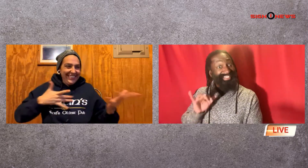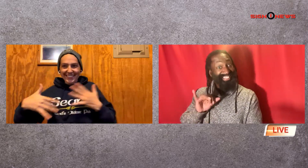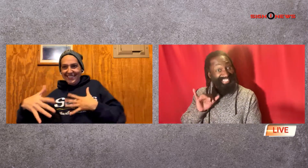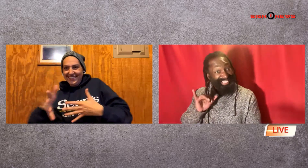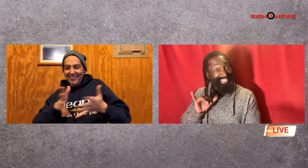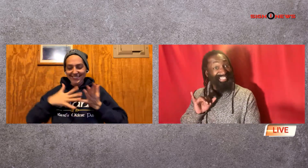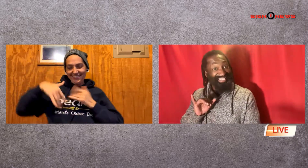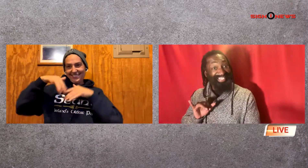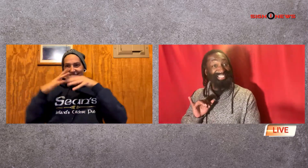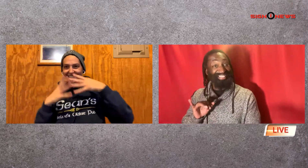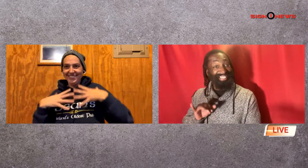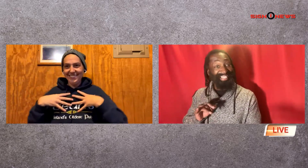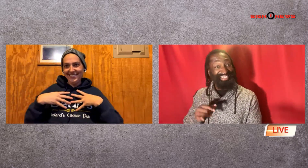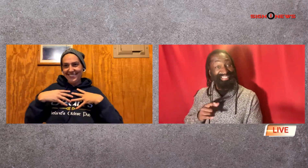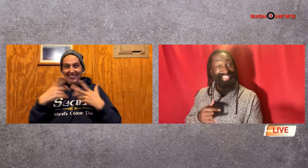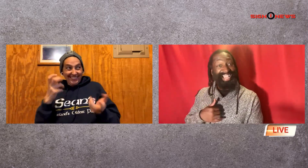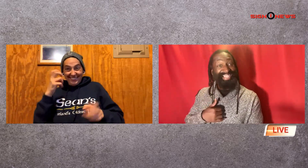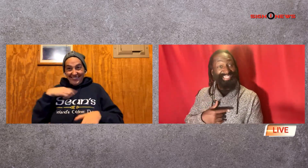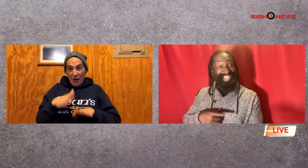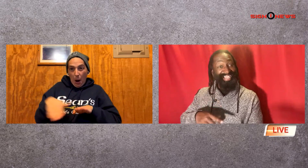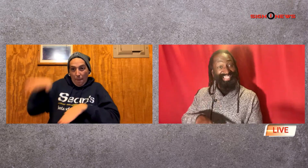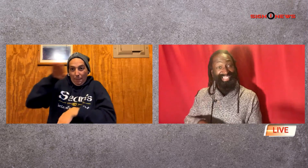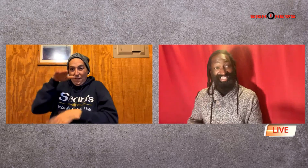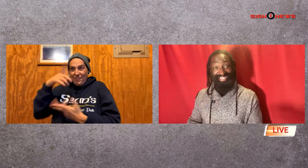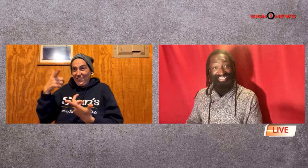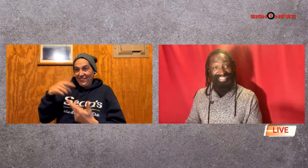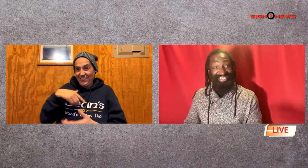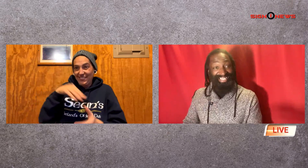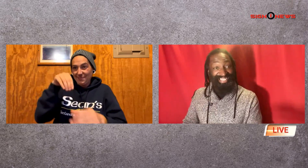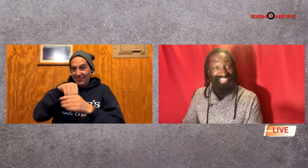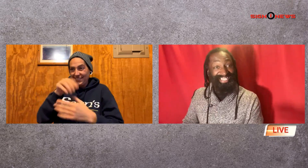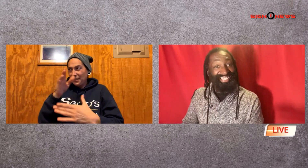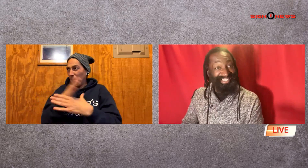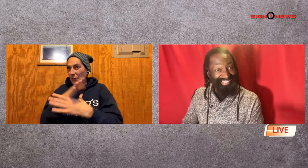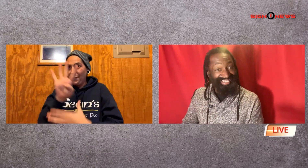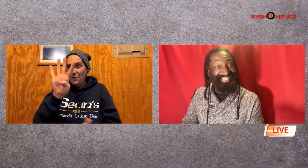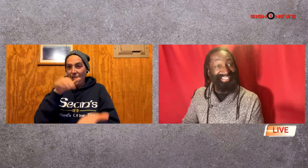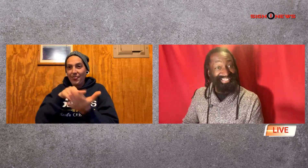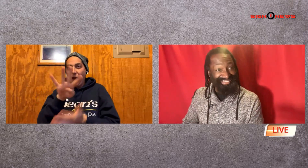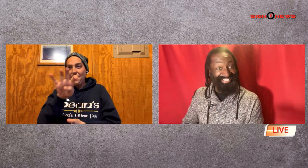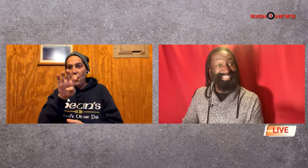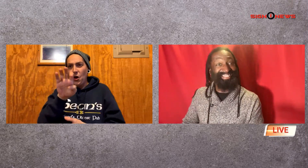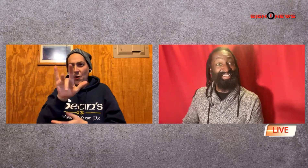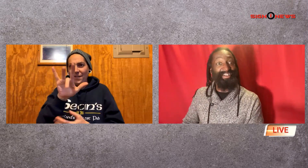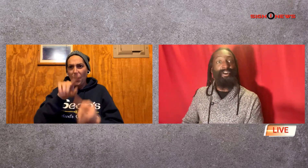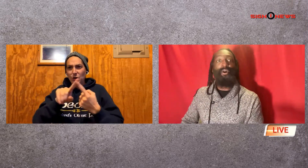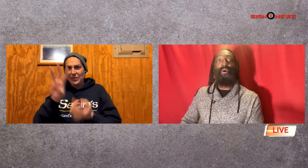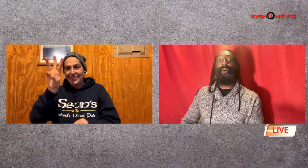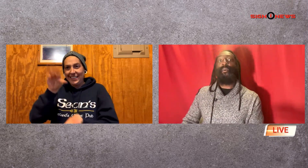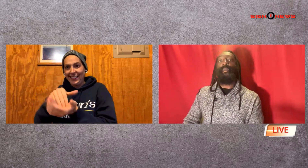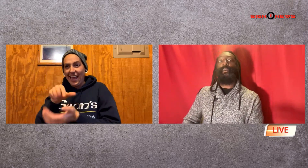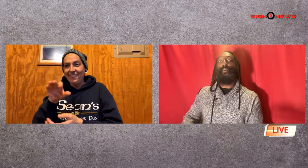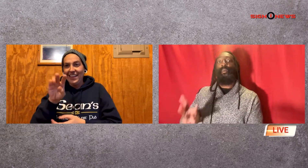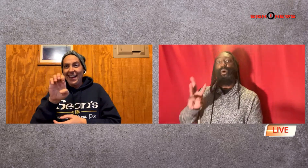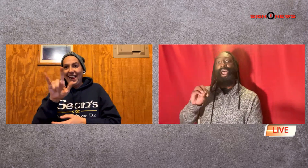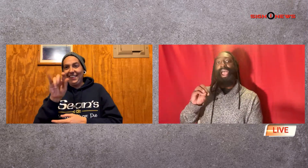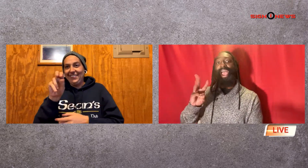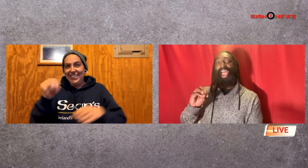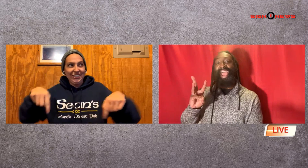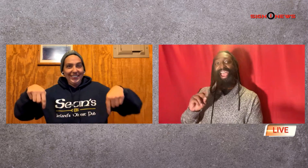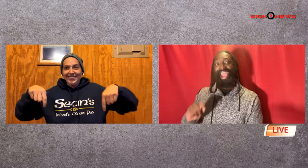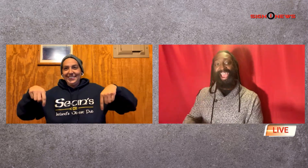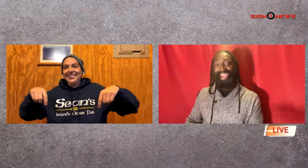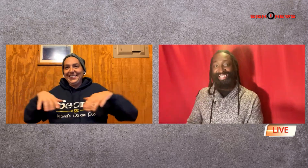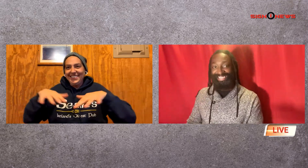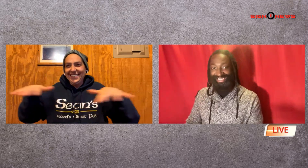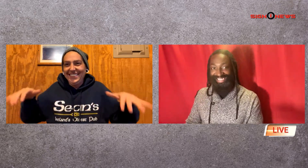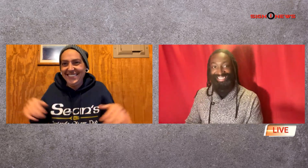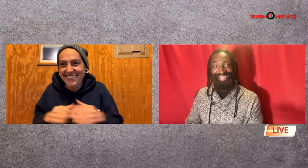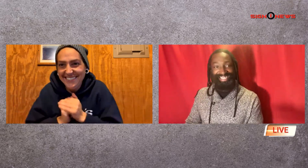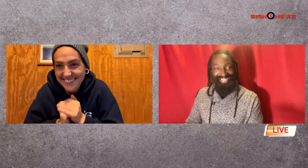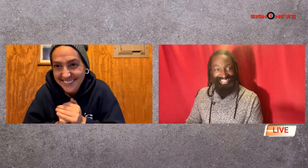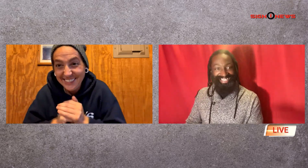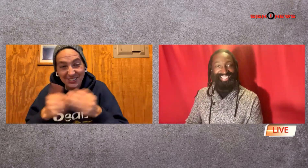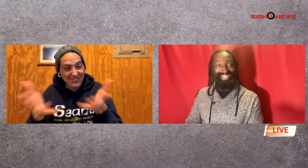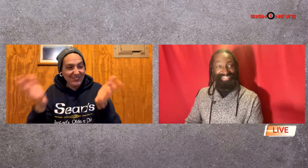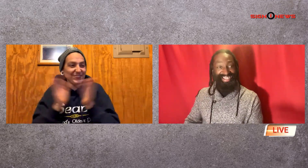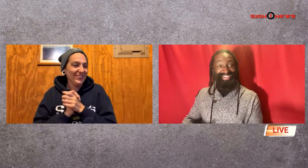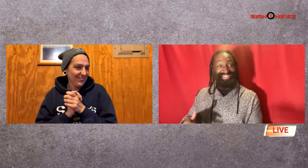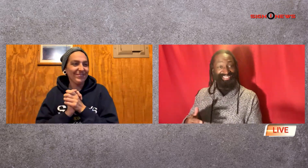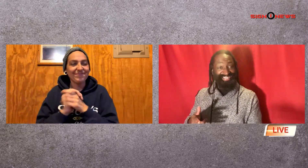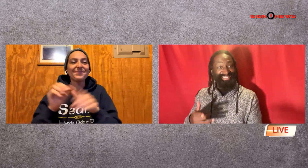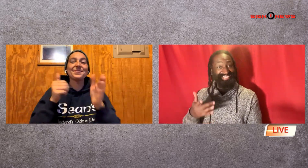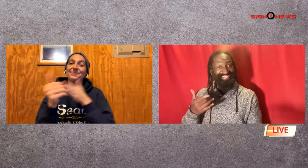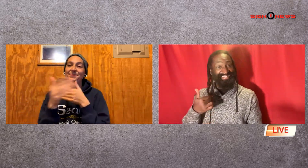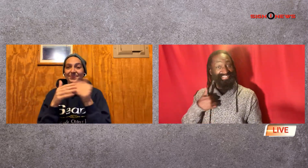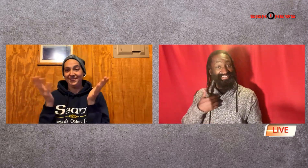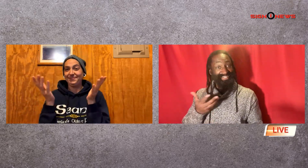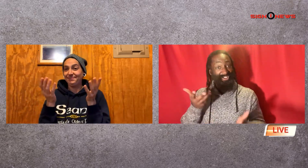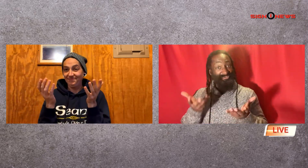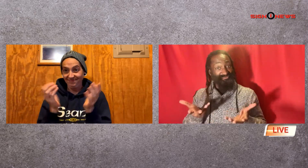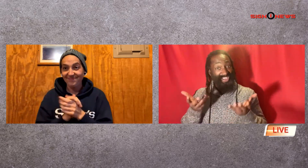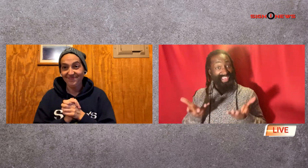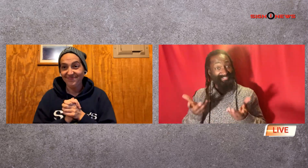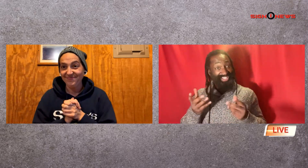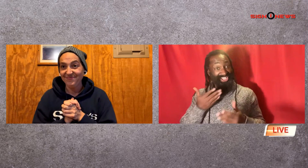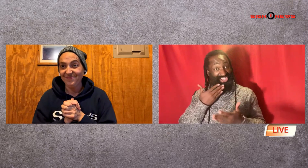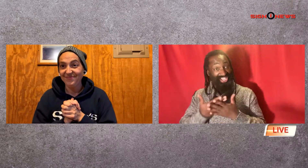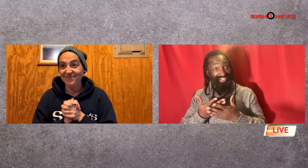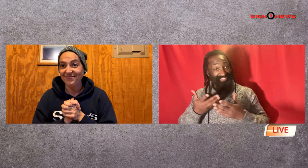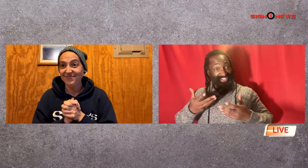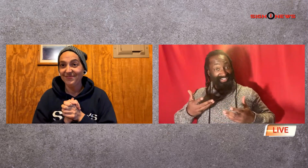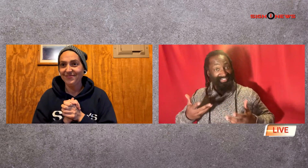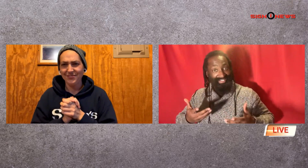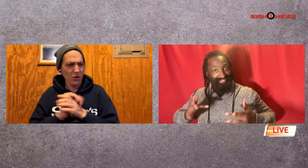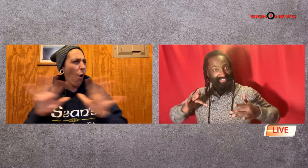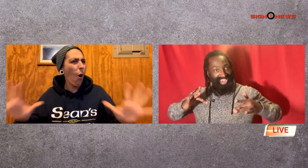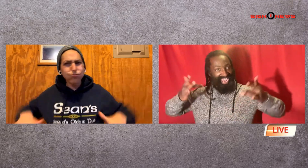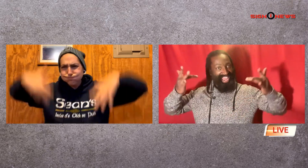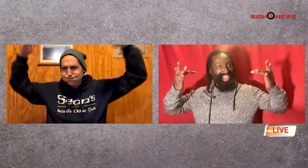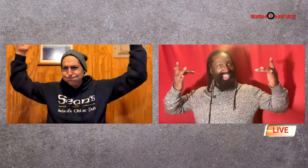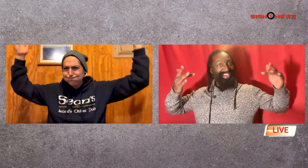moving I think I'm about 4500 elevation up here yeah you don't feel so heavy when you're